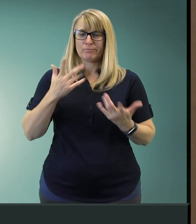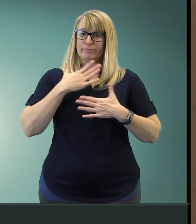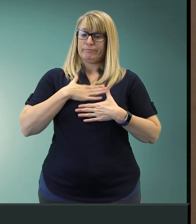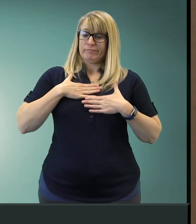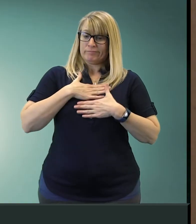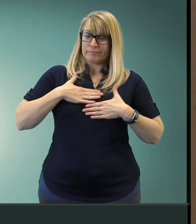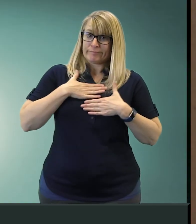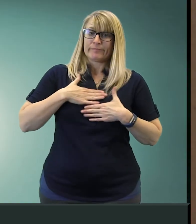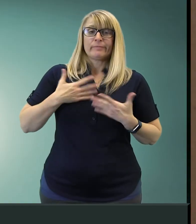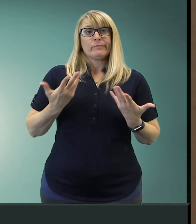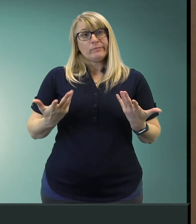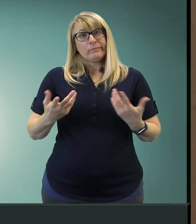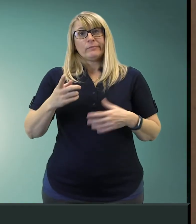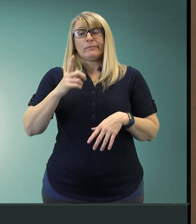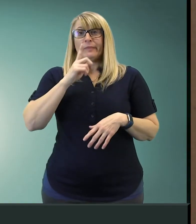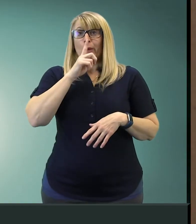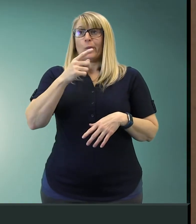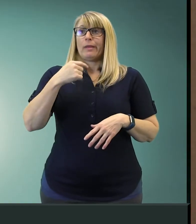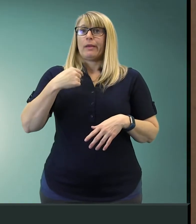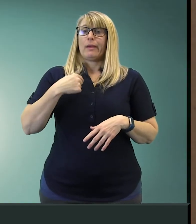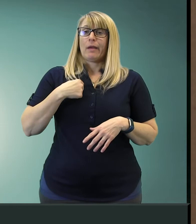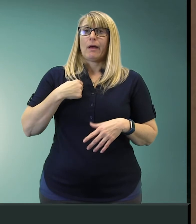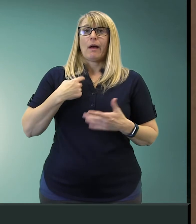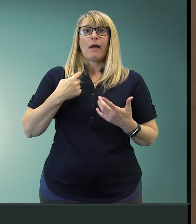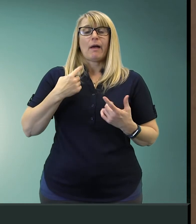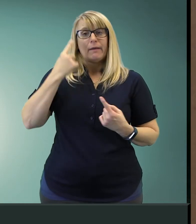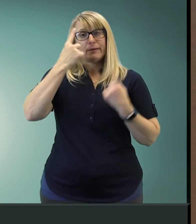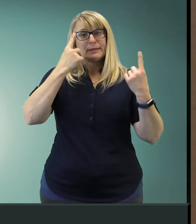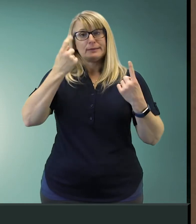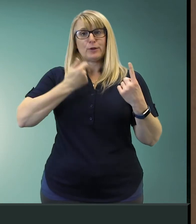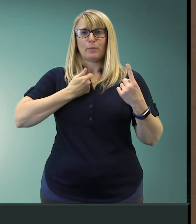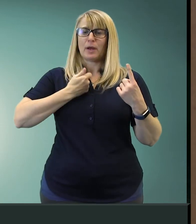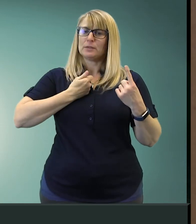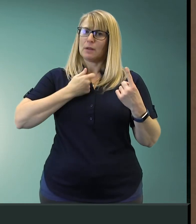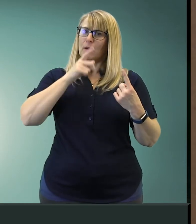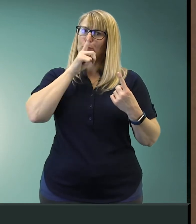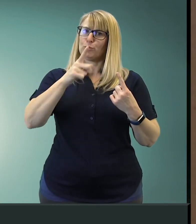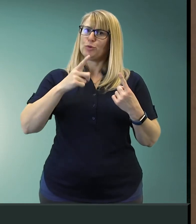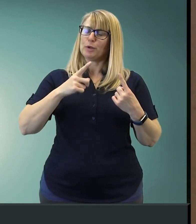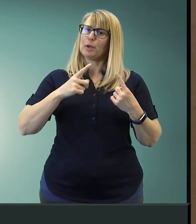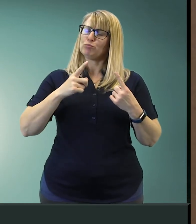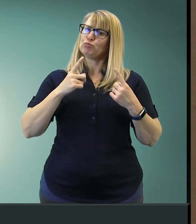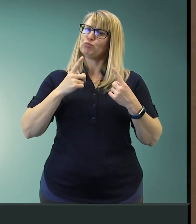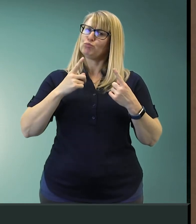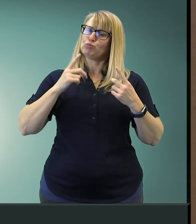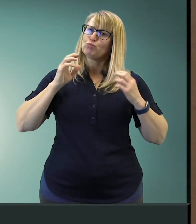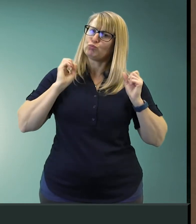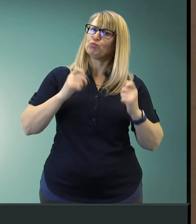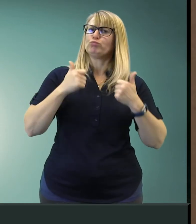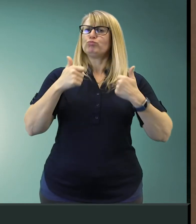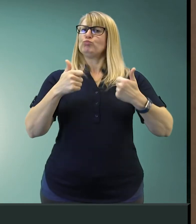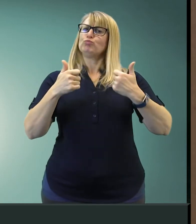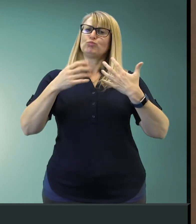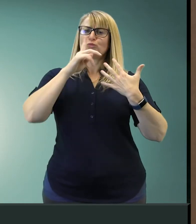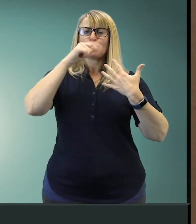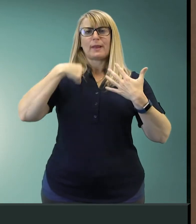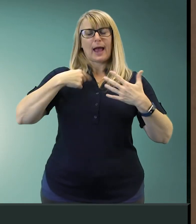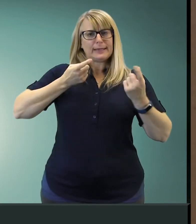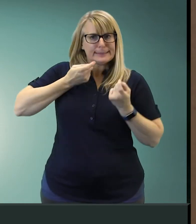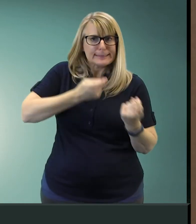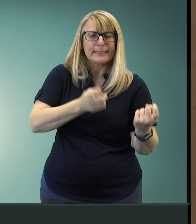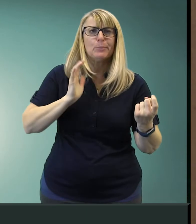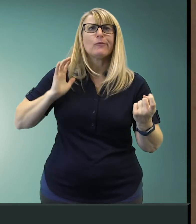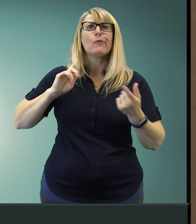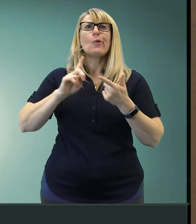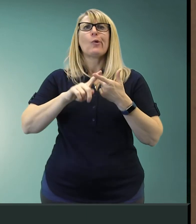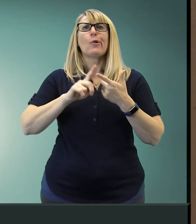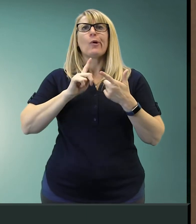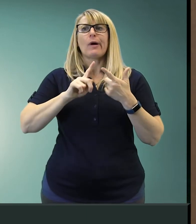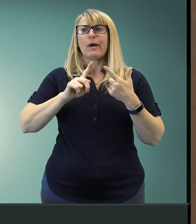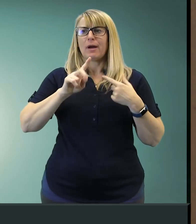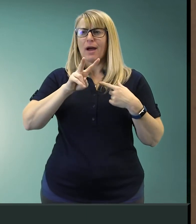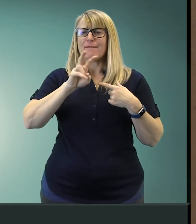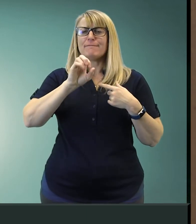Recreationally, I'd like to consider myself well rounded. I have skied before. I go on VIBeS trips,